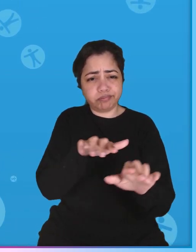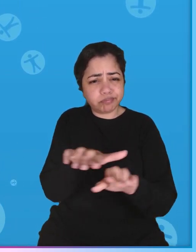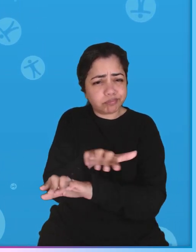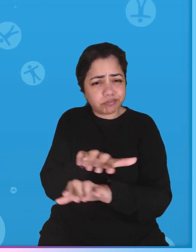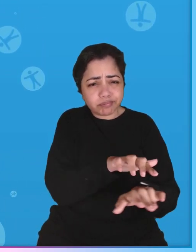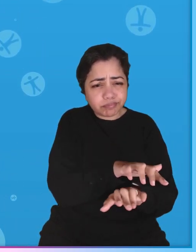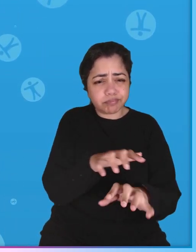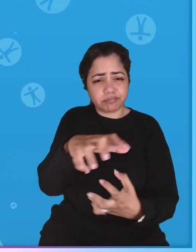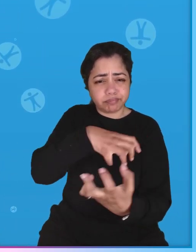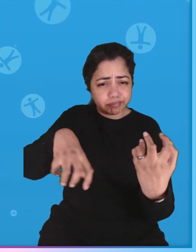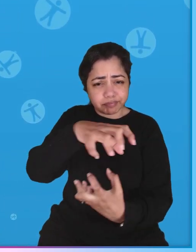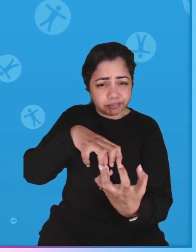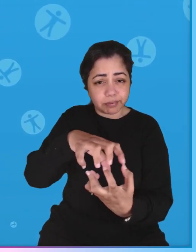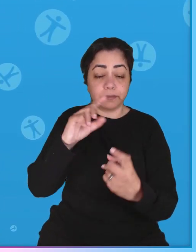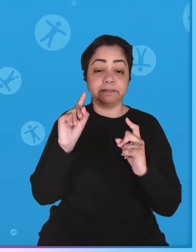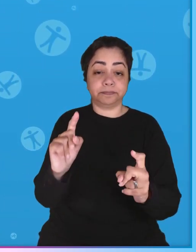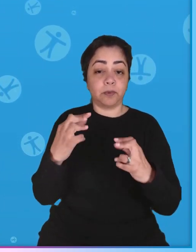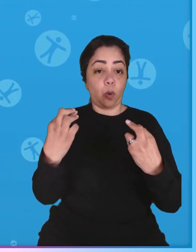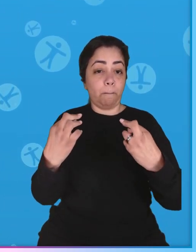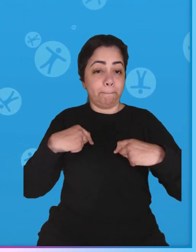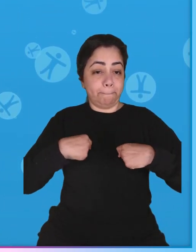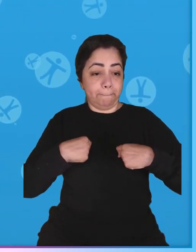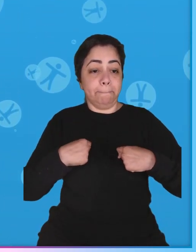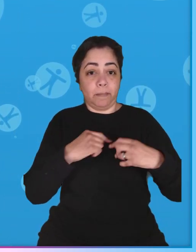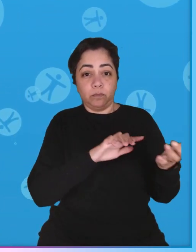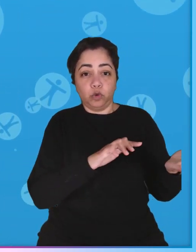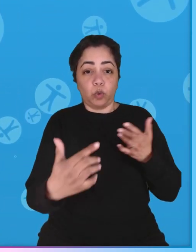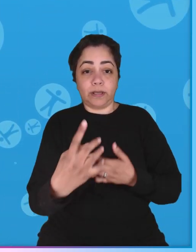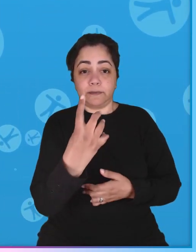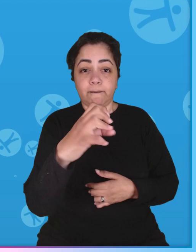but my hope is that by the end of this roughly forty minute long showcase